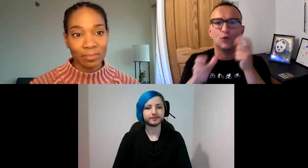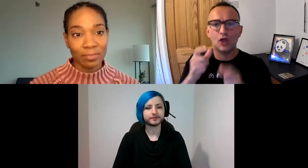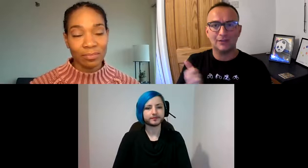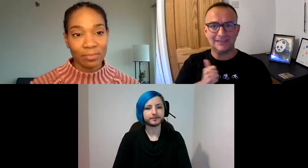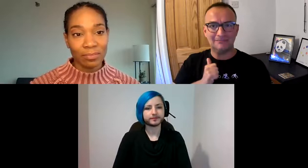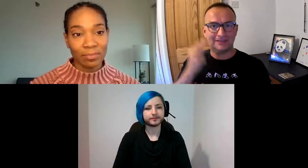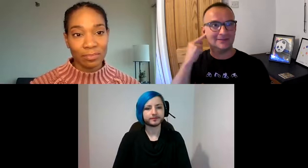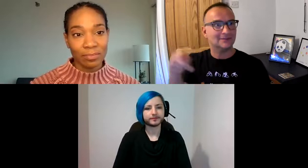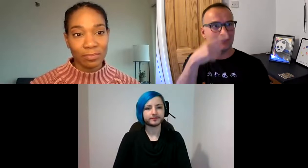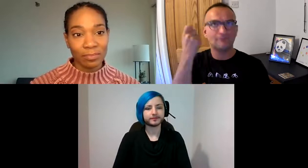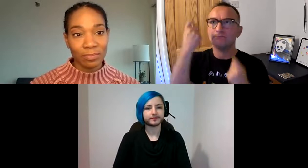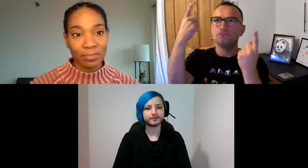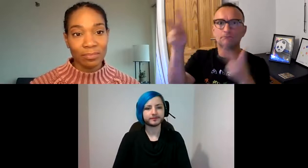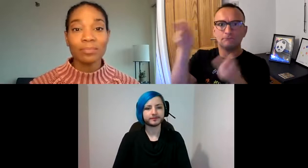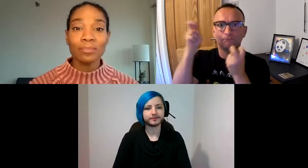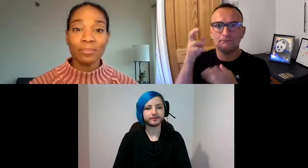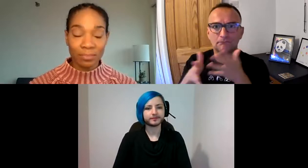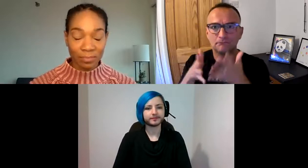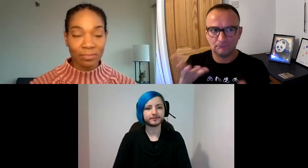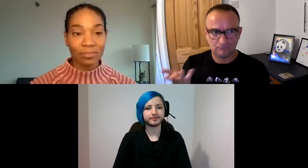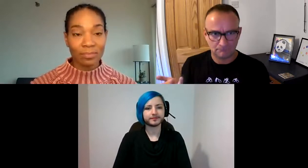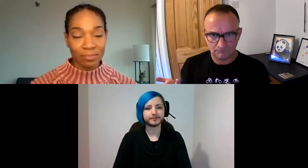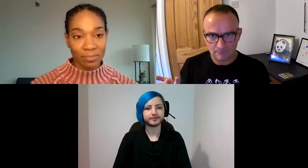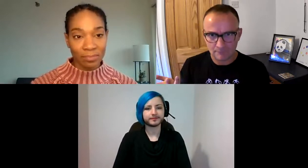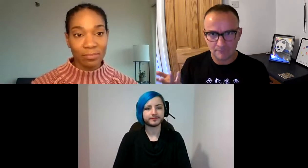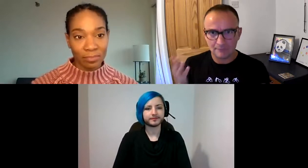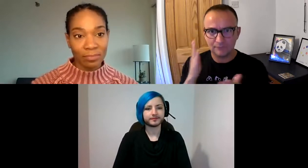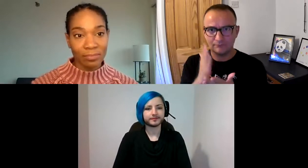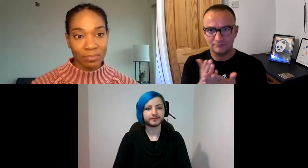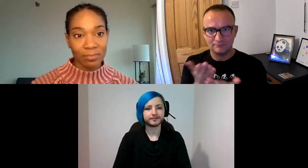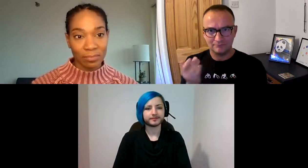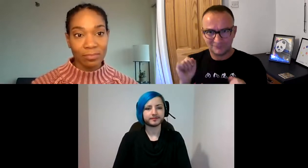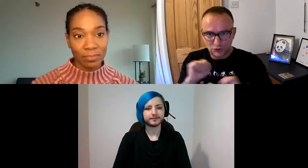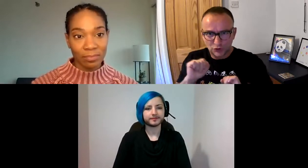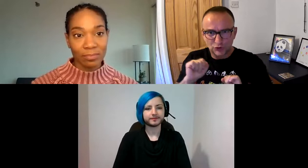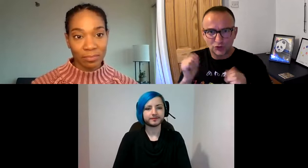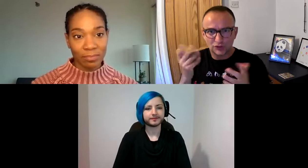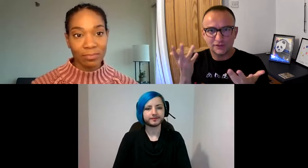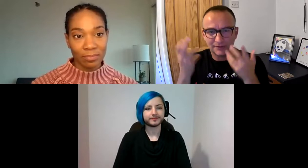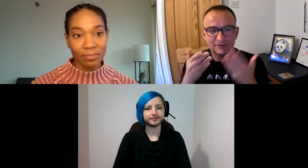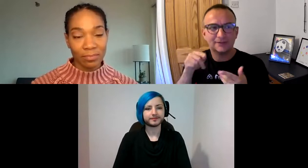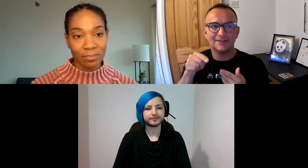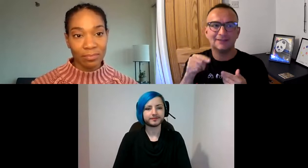that people_in the meeting can understand, we have to be careful about that within the deaf community.